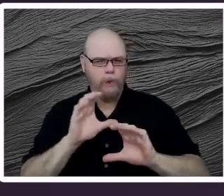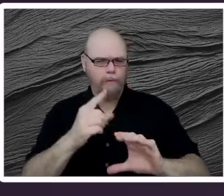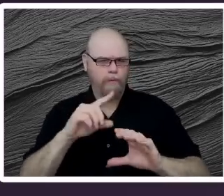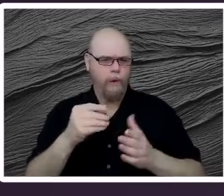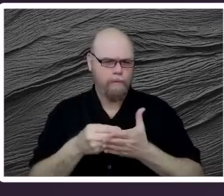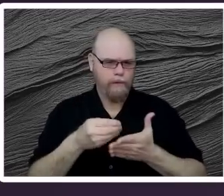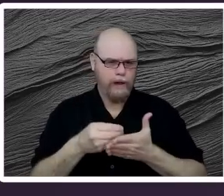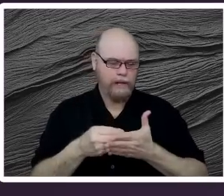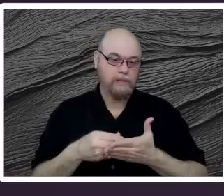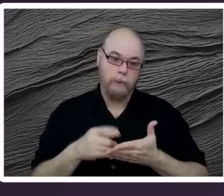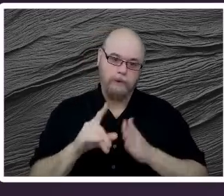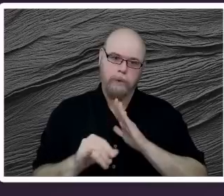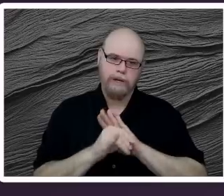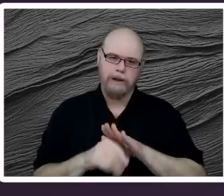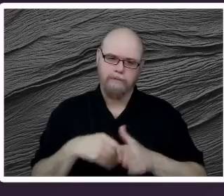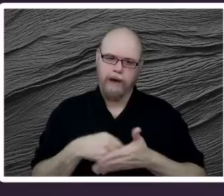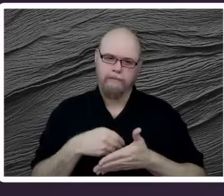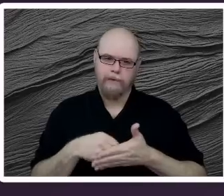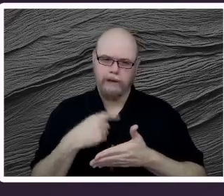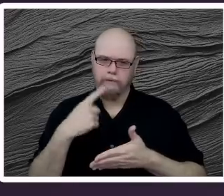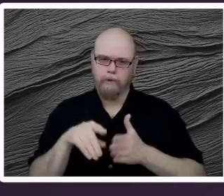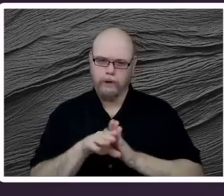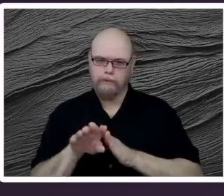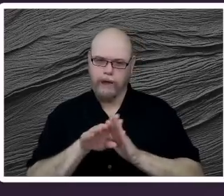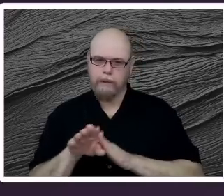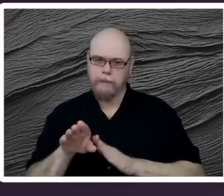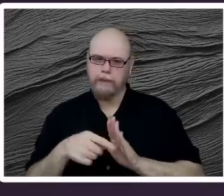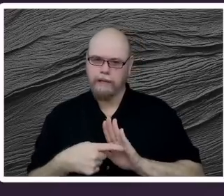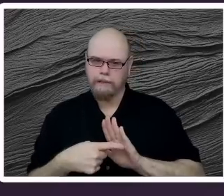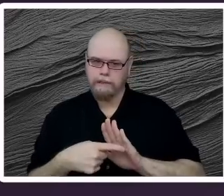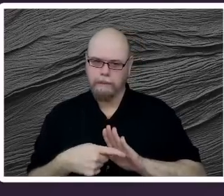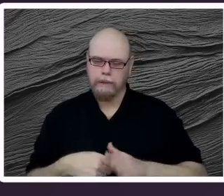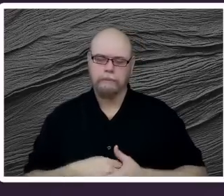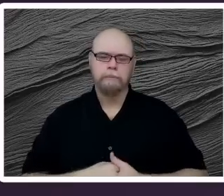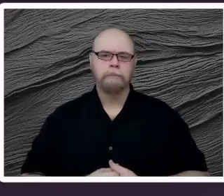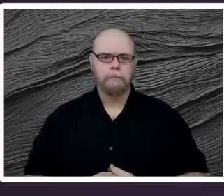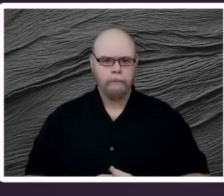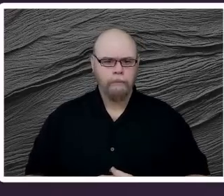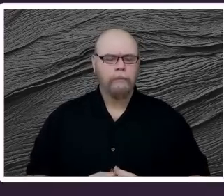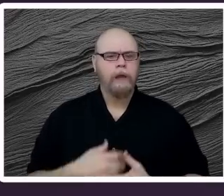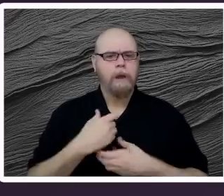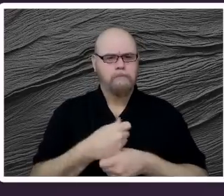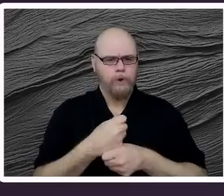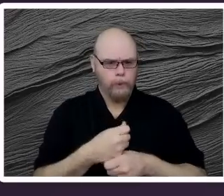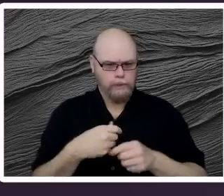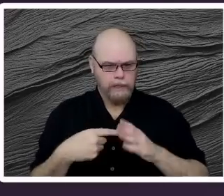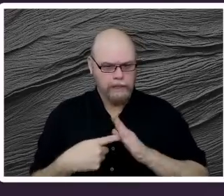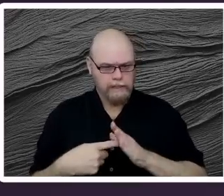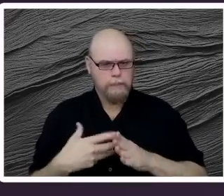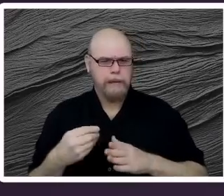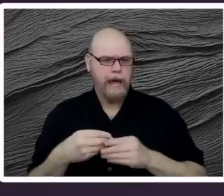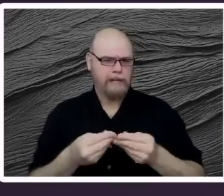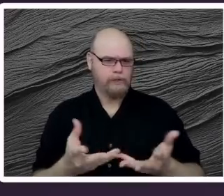funding for developing the exhibit, producing the exhibit, and distributing the exhibit.